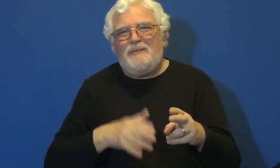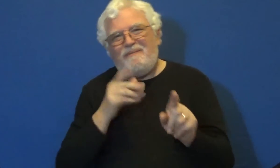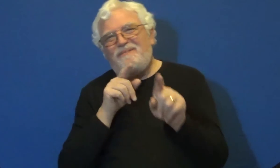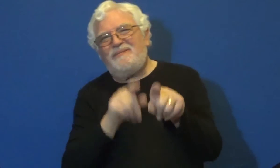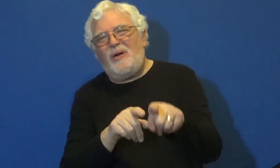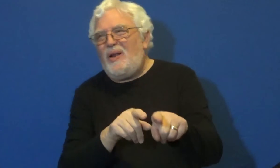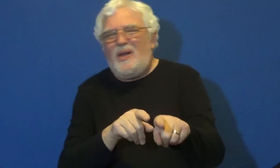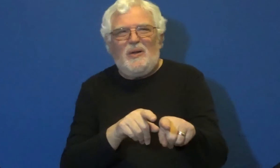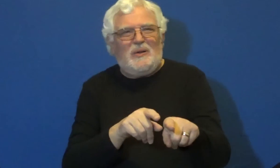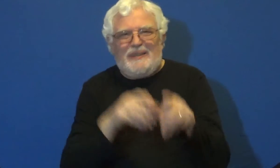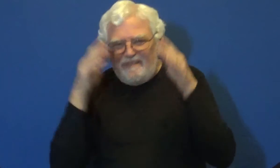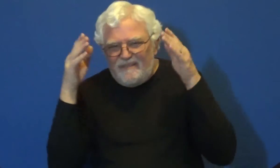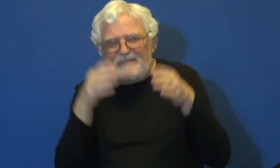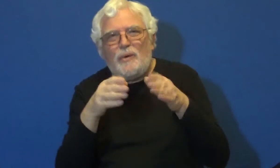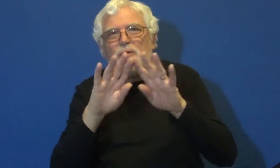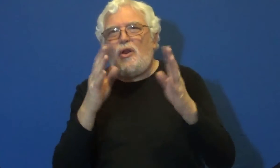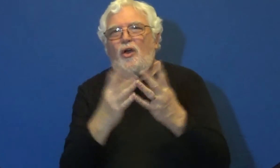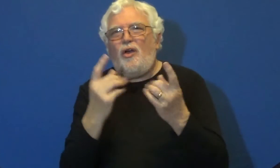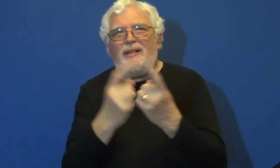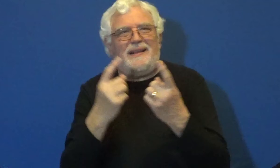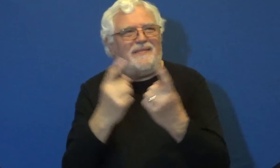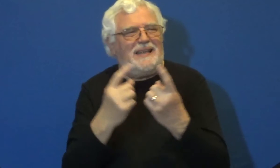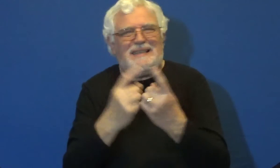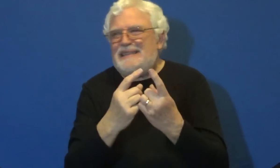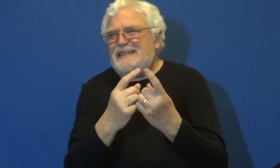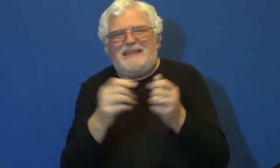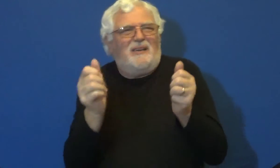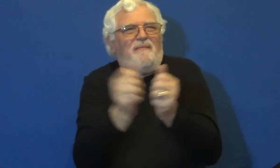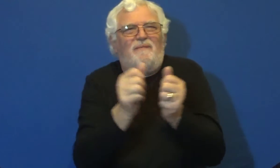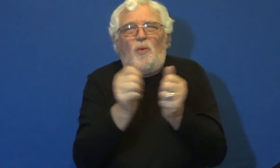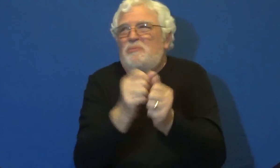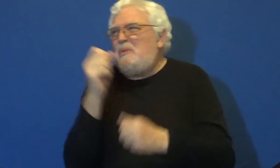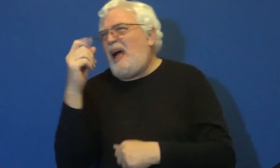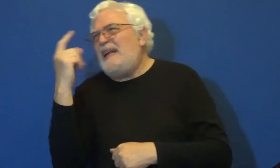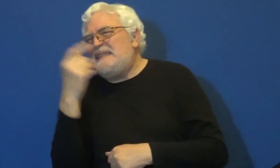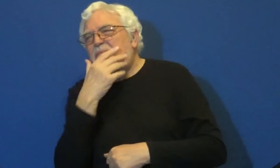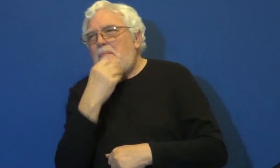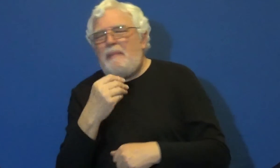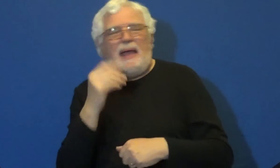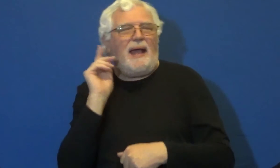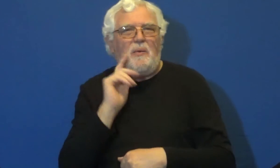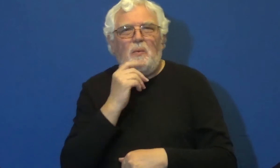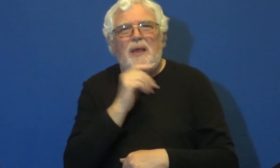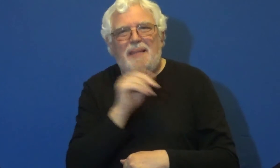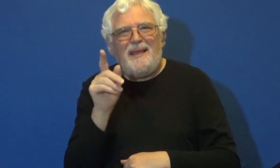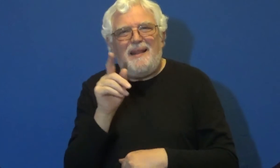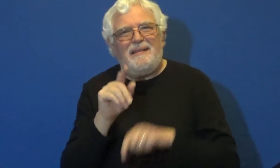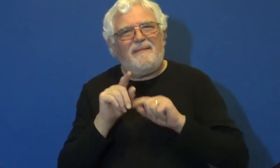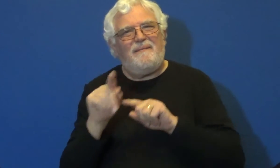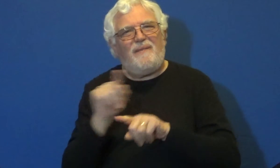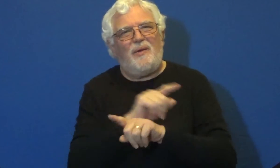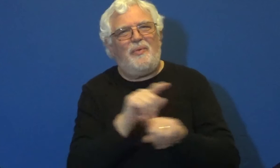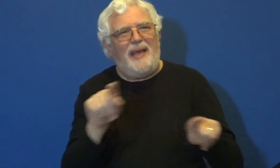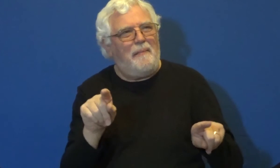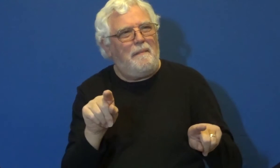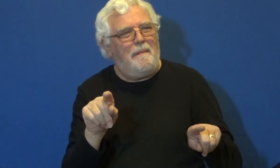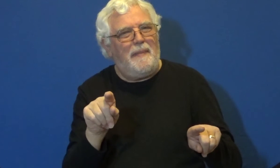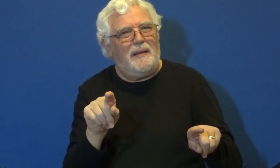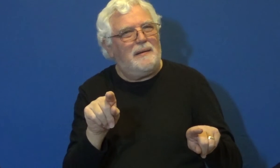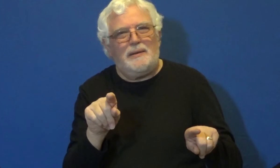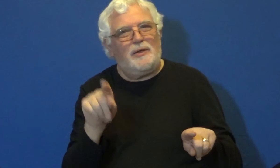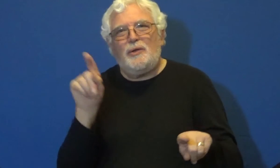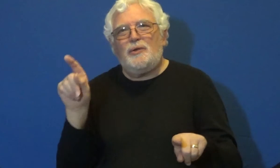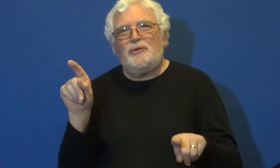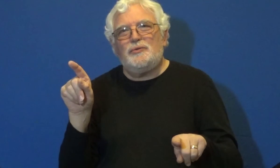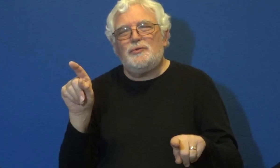earthly things and conform to the ideas of men and women, at the expense of spiritual ones.